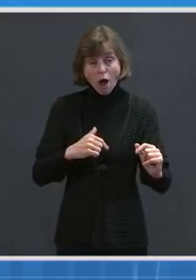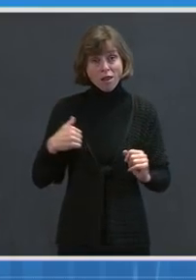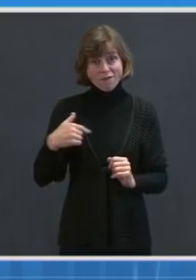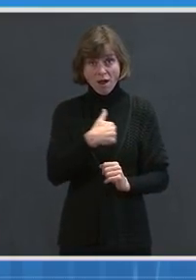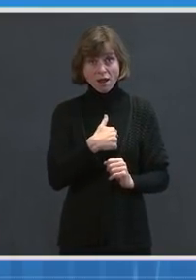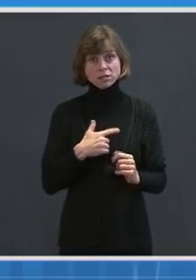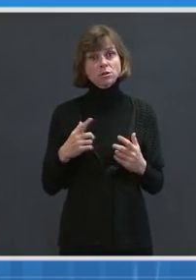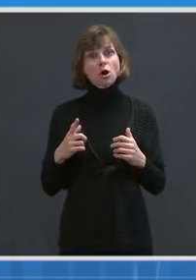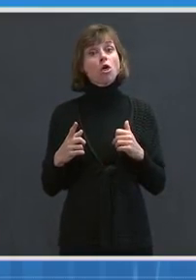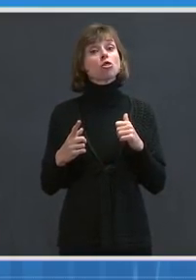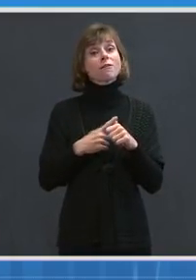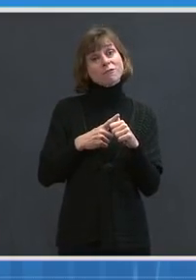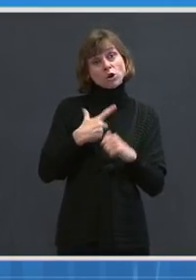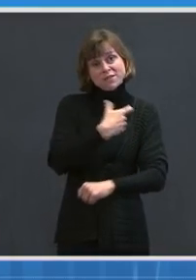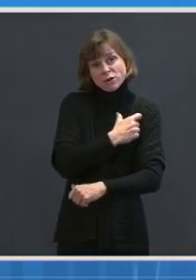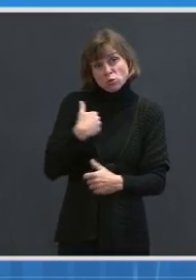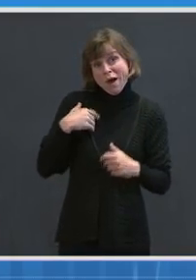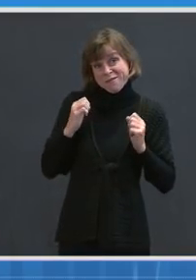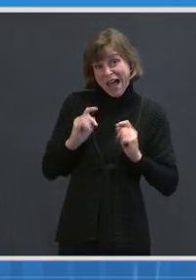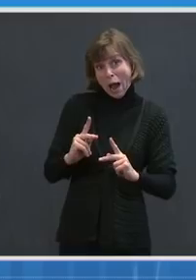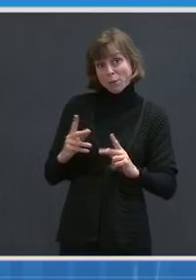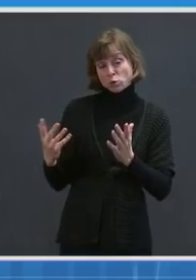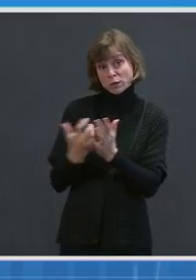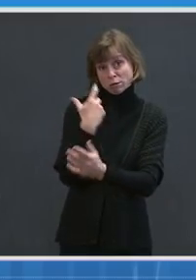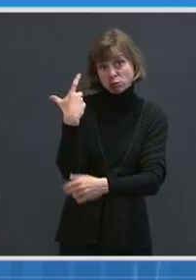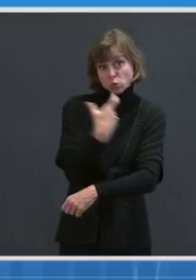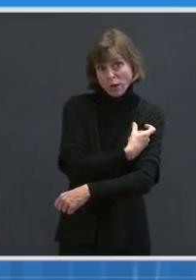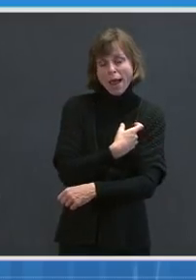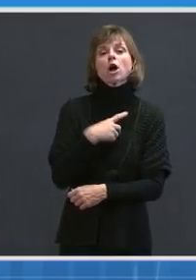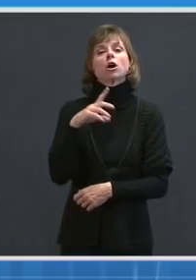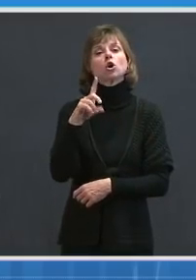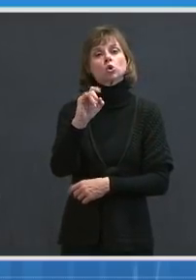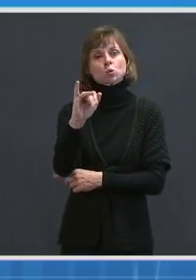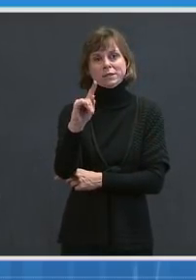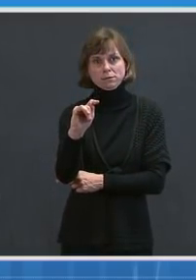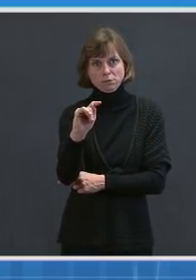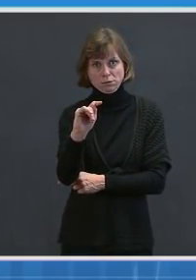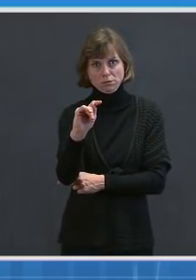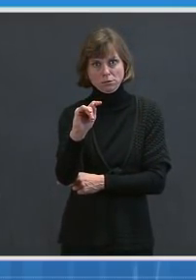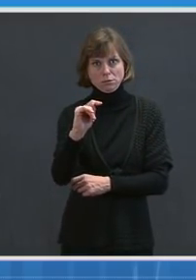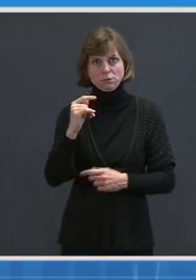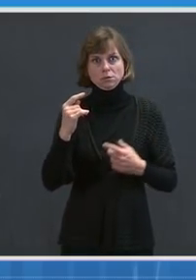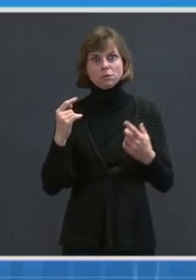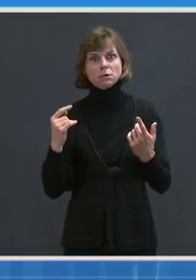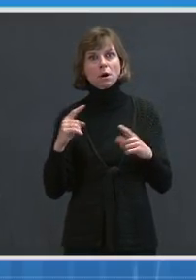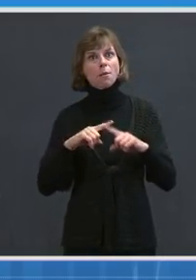to take makes absolute sense to take. So thank you for allowing us to clarify that. But, Dr. Fauci, maybe you want to reiterate the guidance